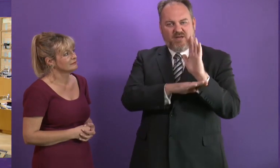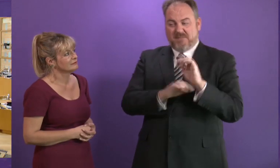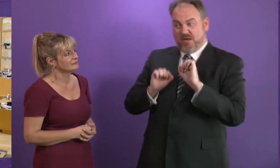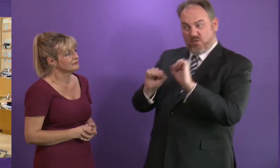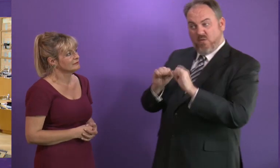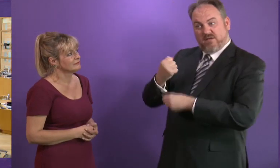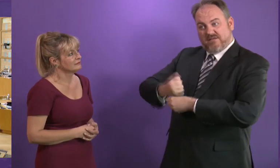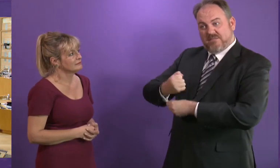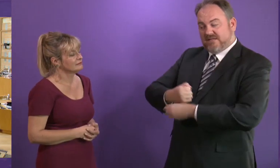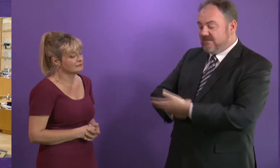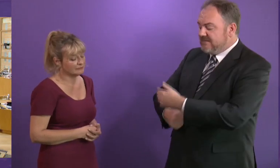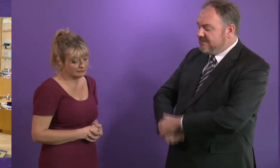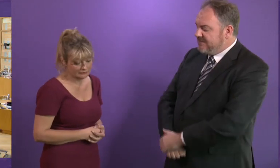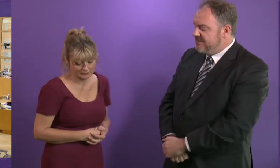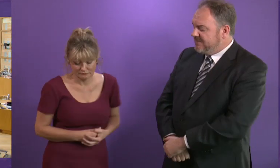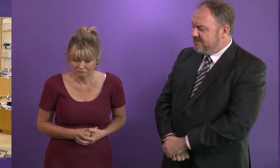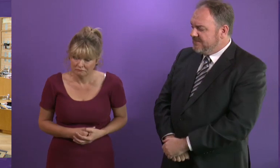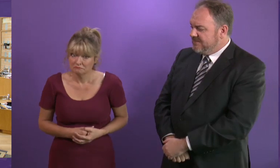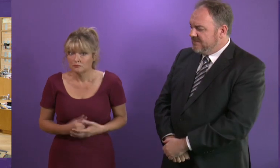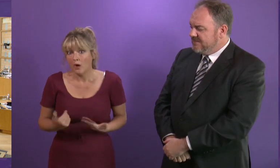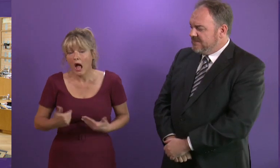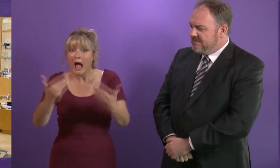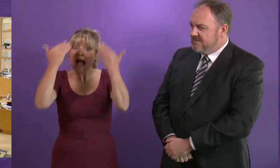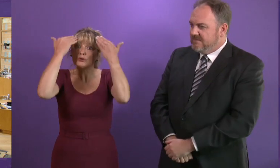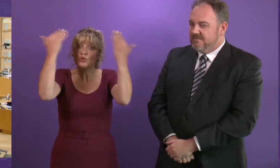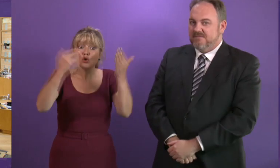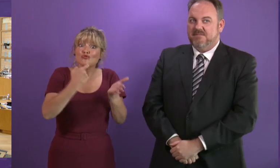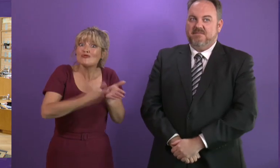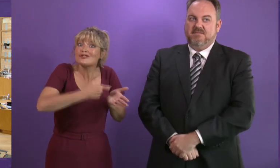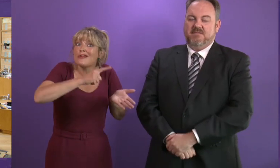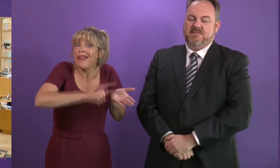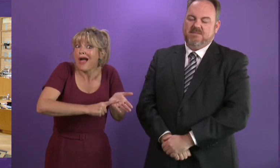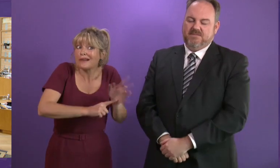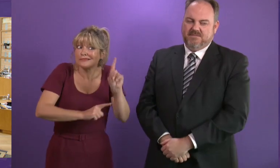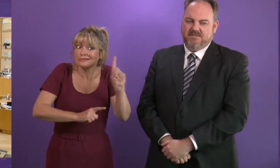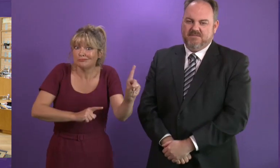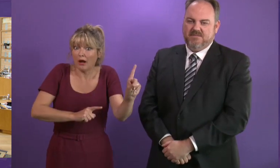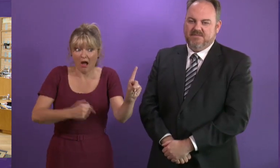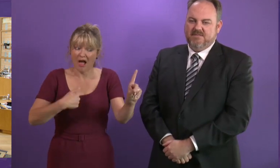I do not know about Richard Leonard, but I am still proud of the international reputation